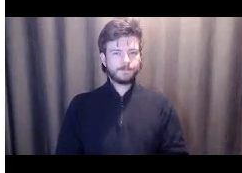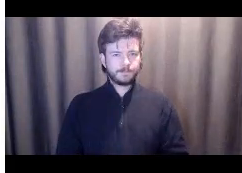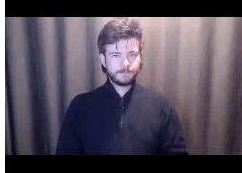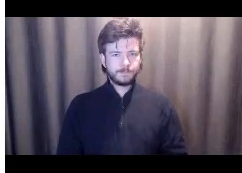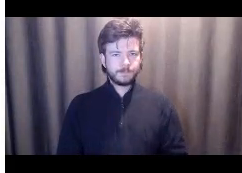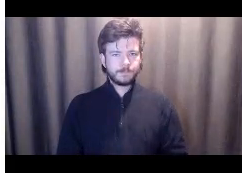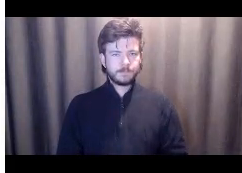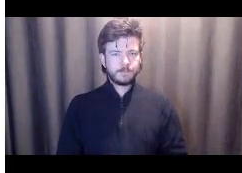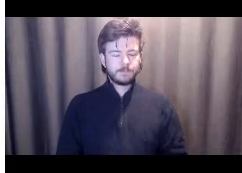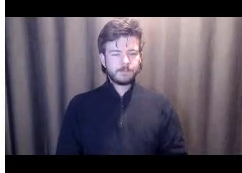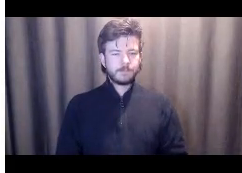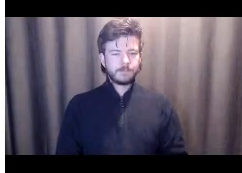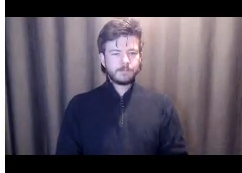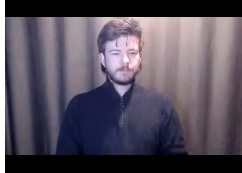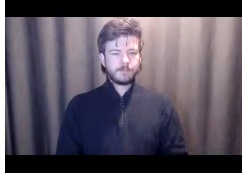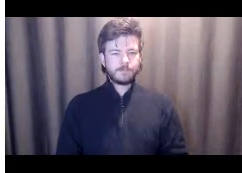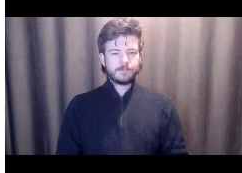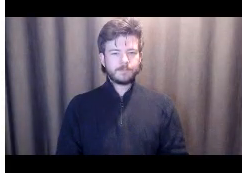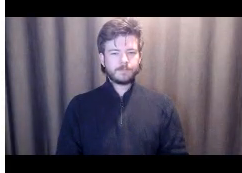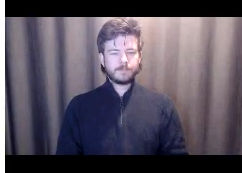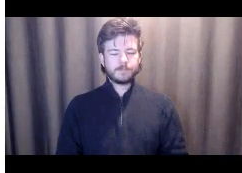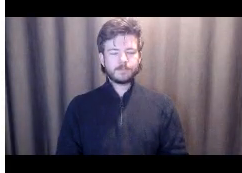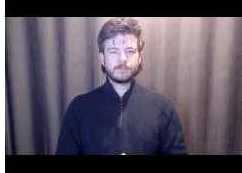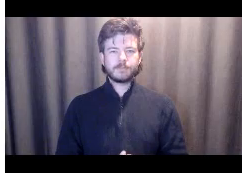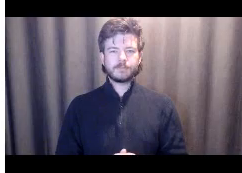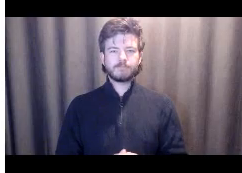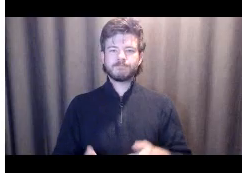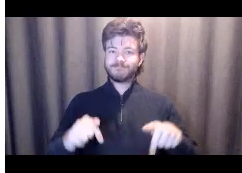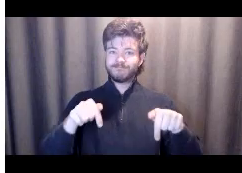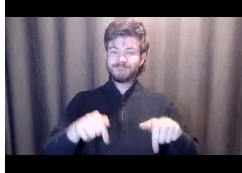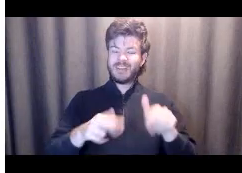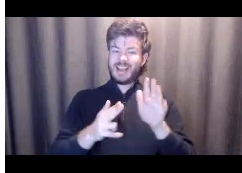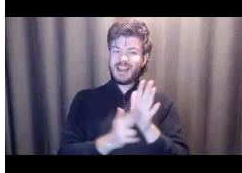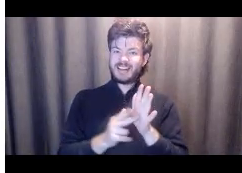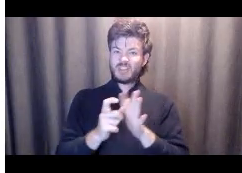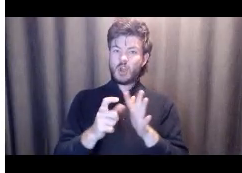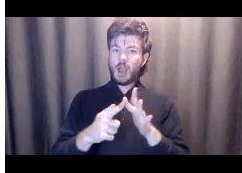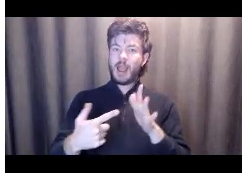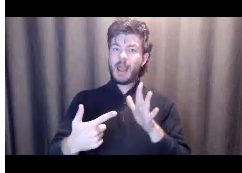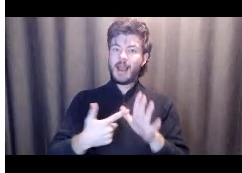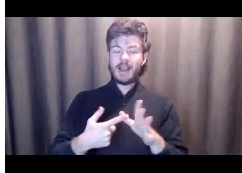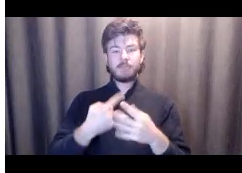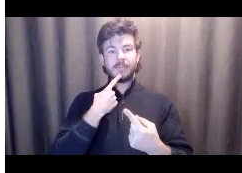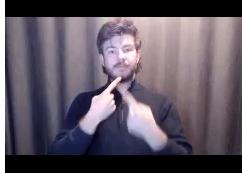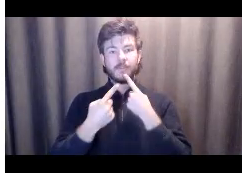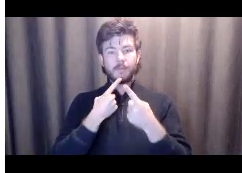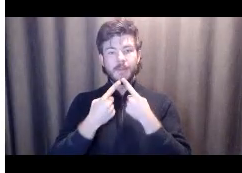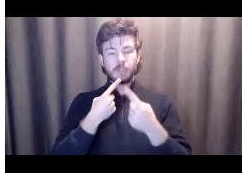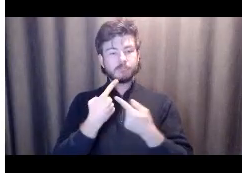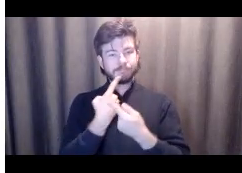Information provided in presentations by the National Disability Insurance Agency